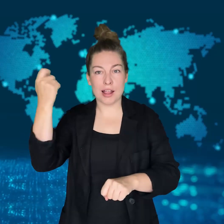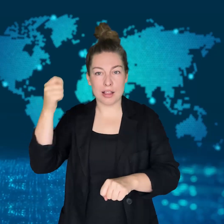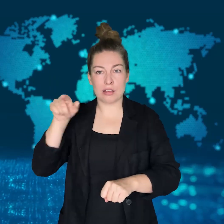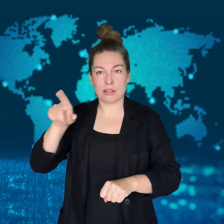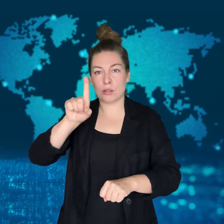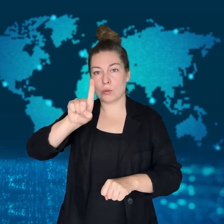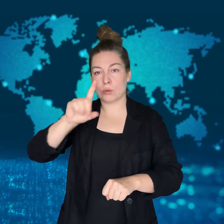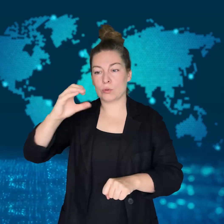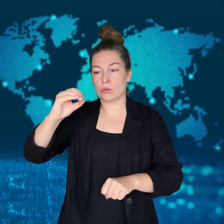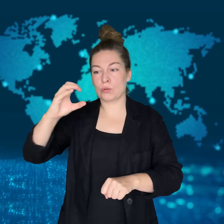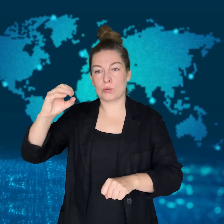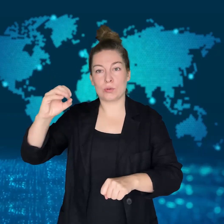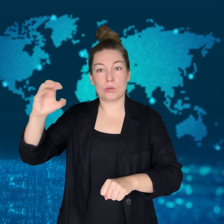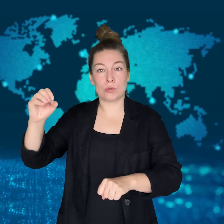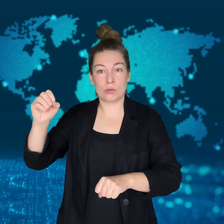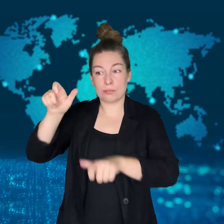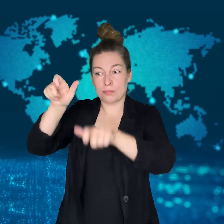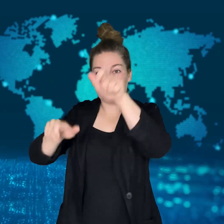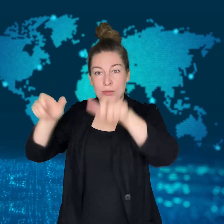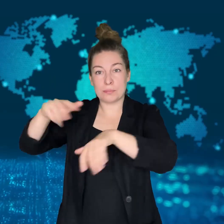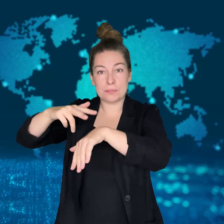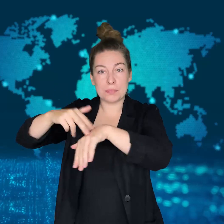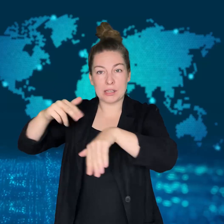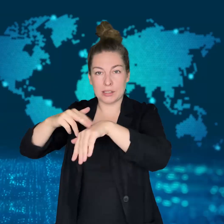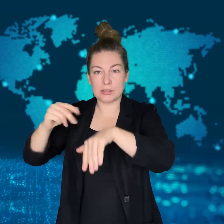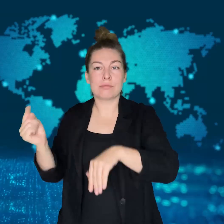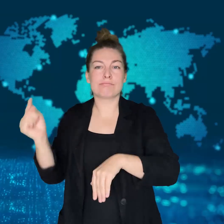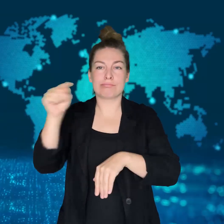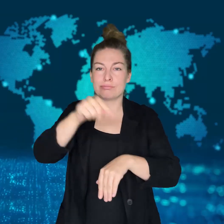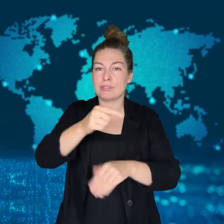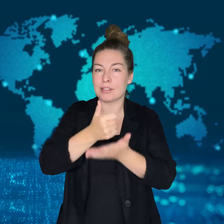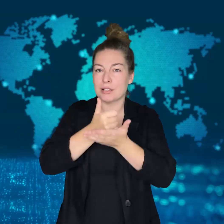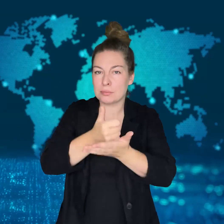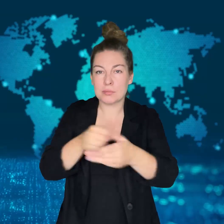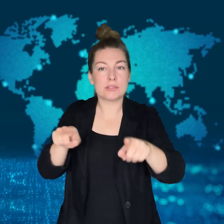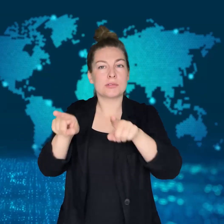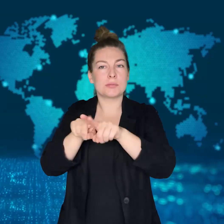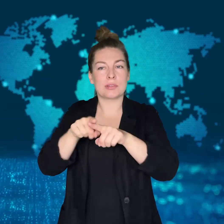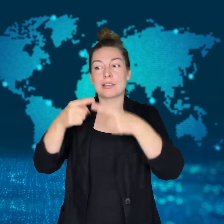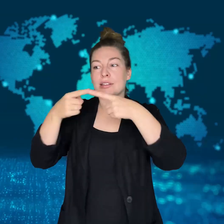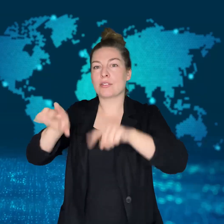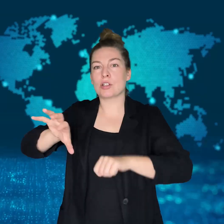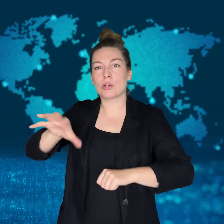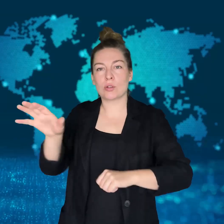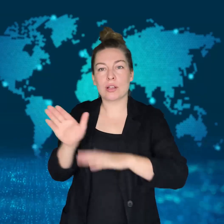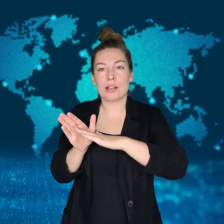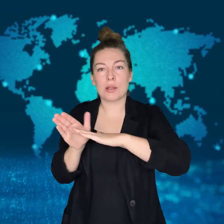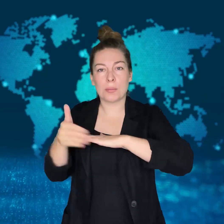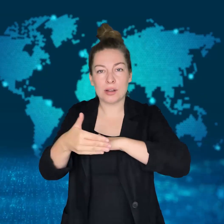Jamaica, Bahamas, Antigua, and Barbuda have offered personnel.